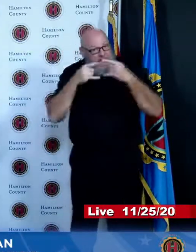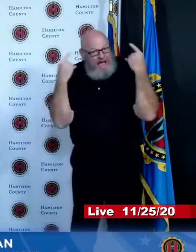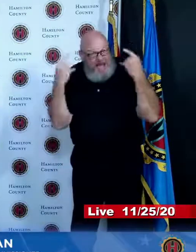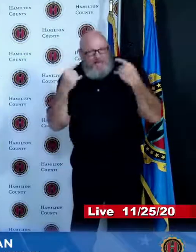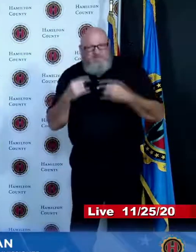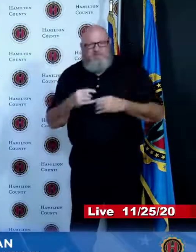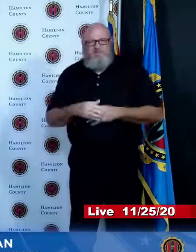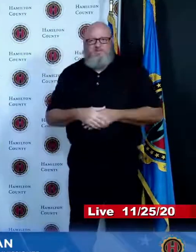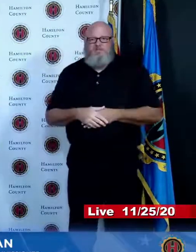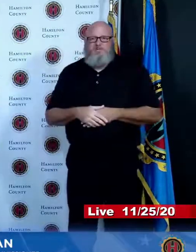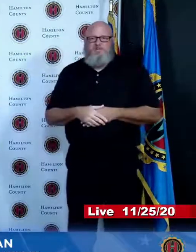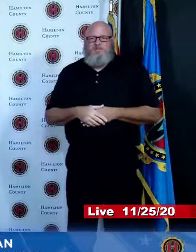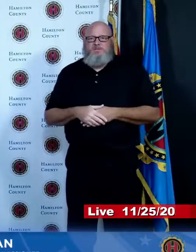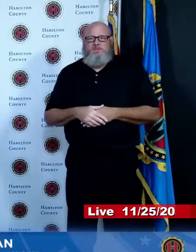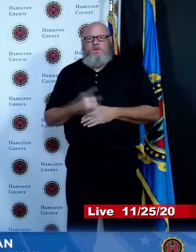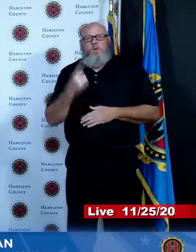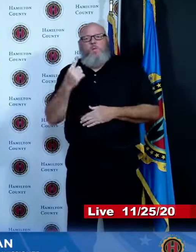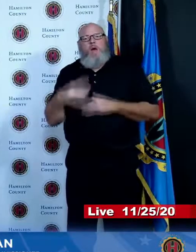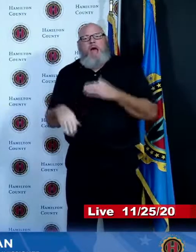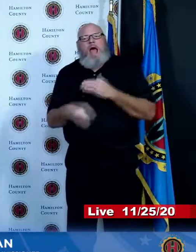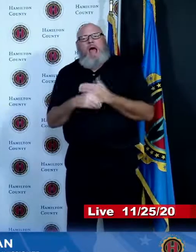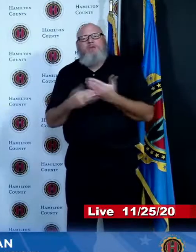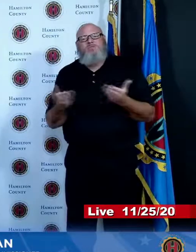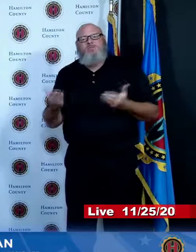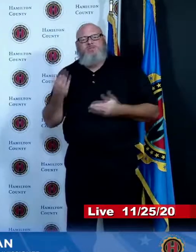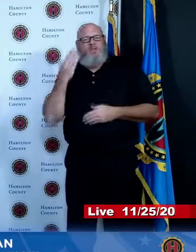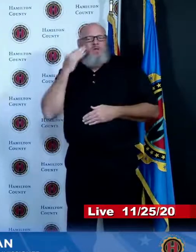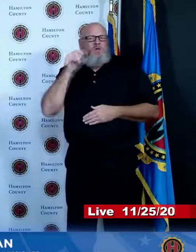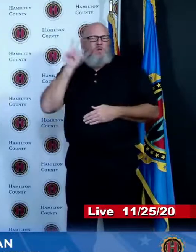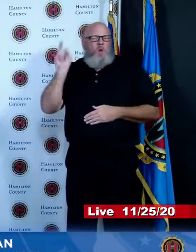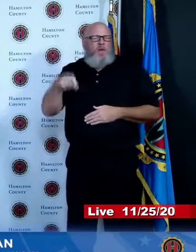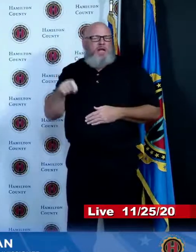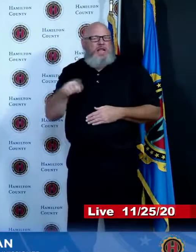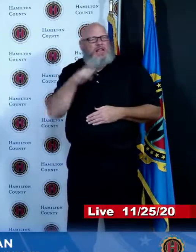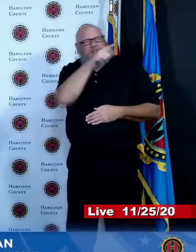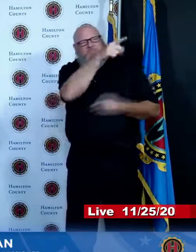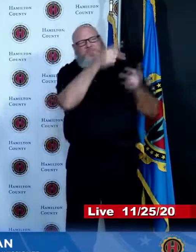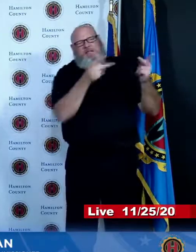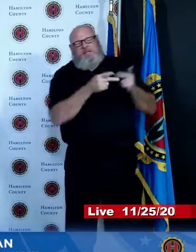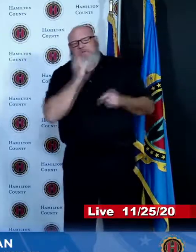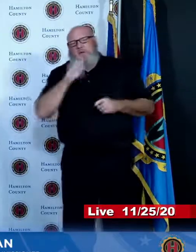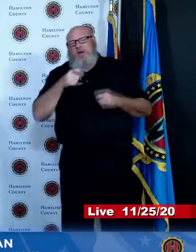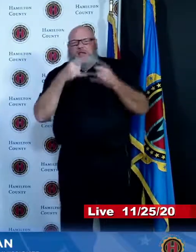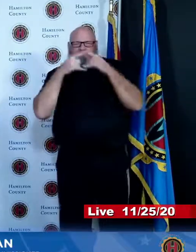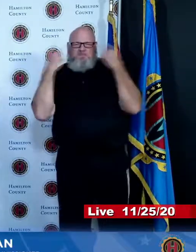each little thing that we do will make a difference I wanted to say in conclusion